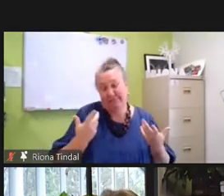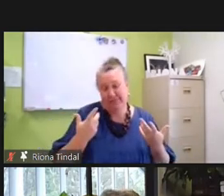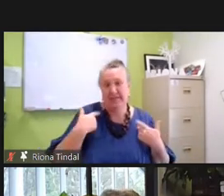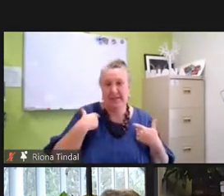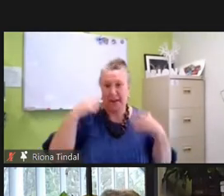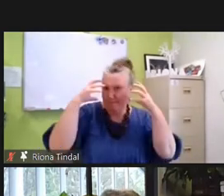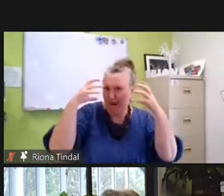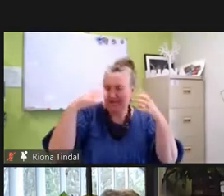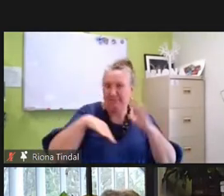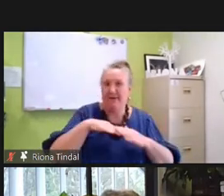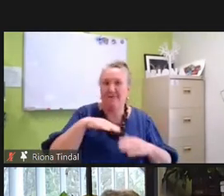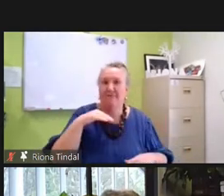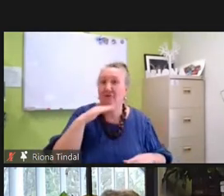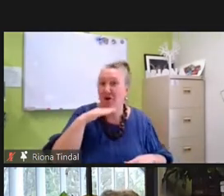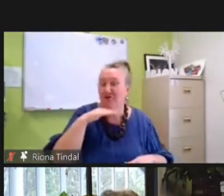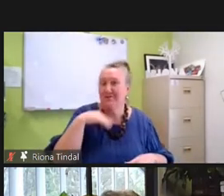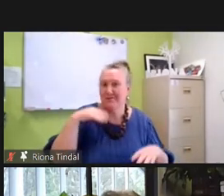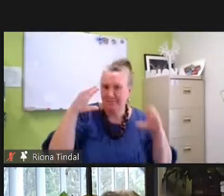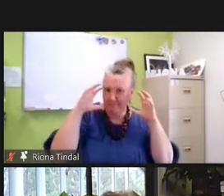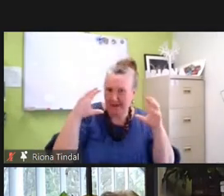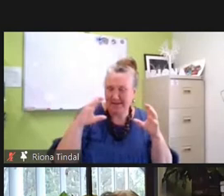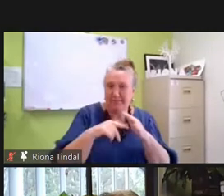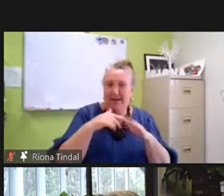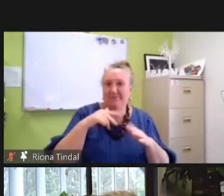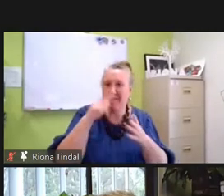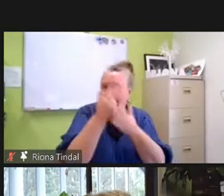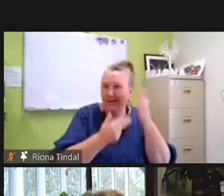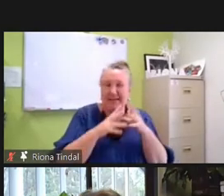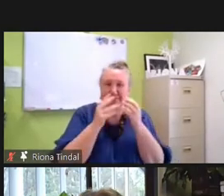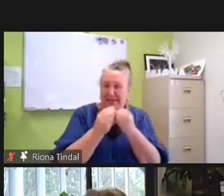actually the frog lady. This is the reason why. I'm absolutely mad about frogs, absolutely mad